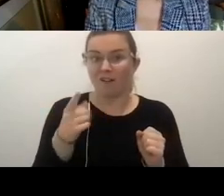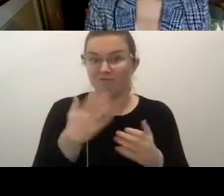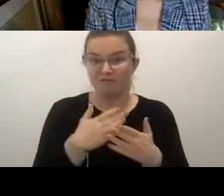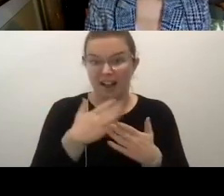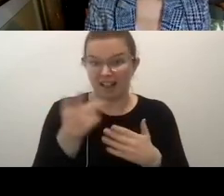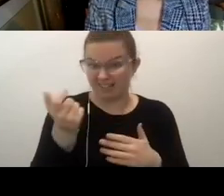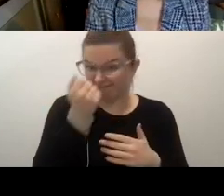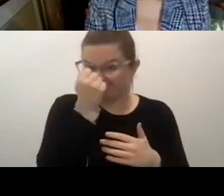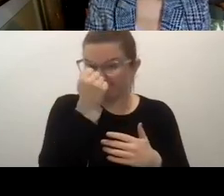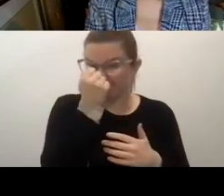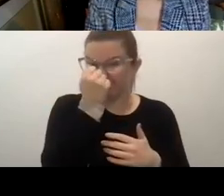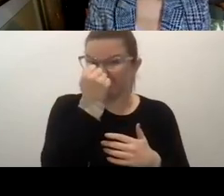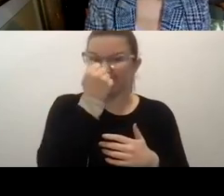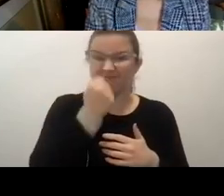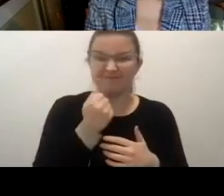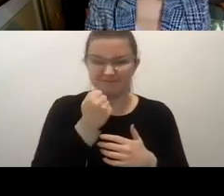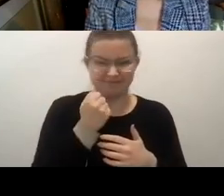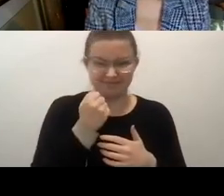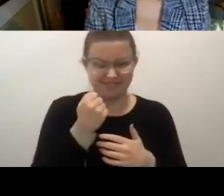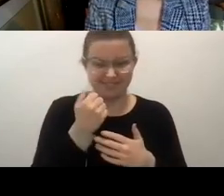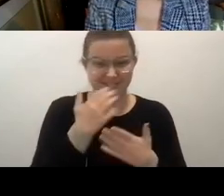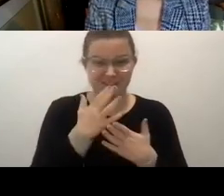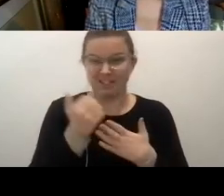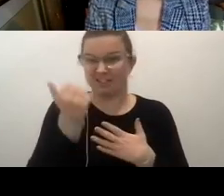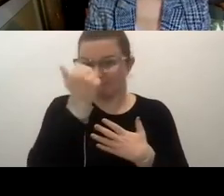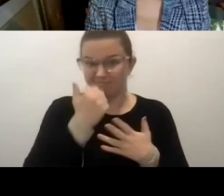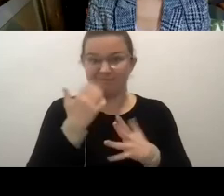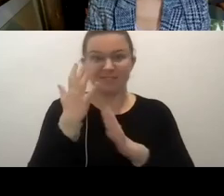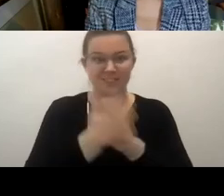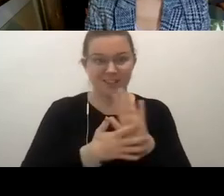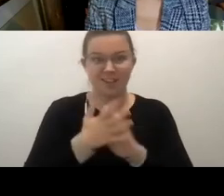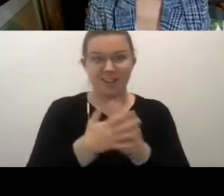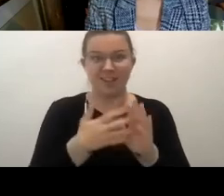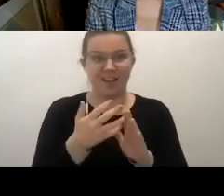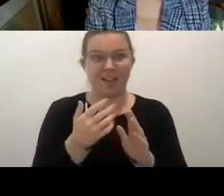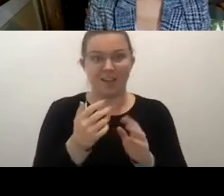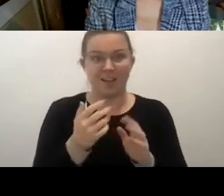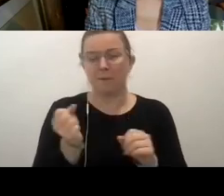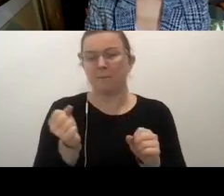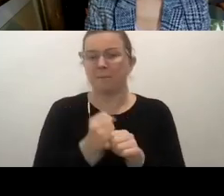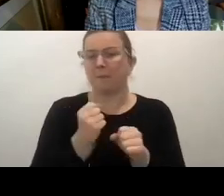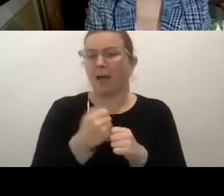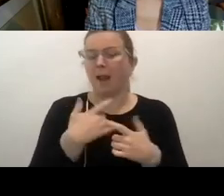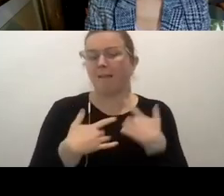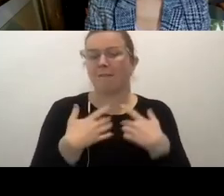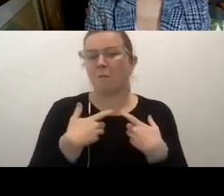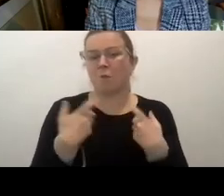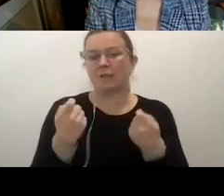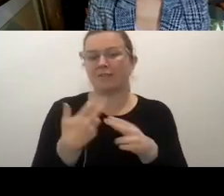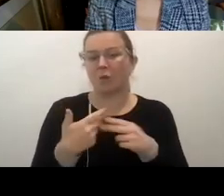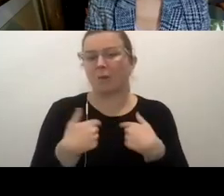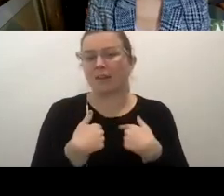simplest thing that anyone could use" It just makes life easier. And so, if Auslan